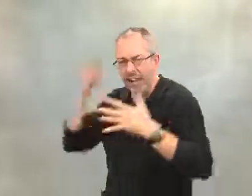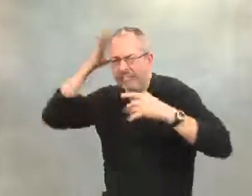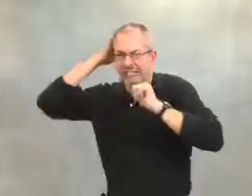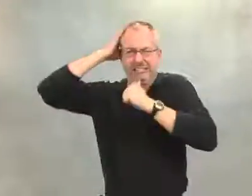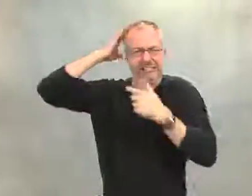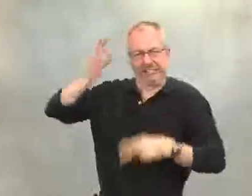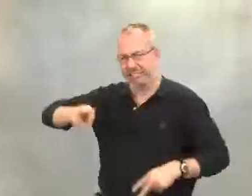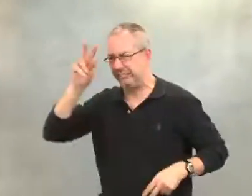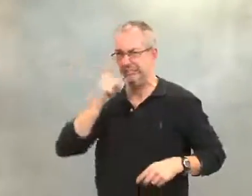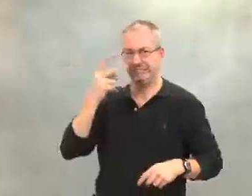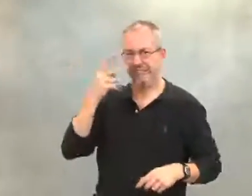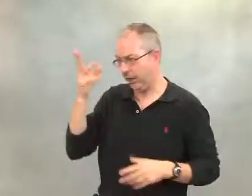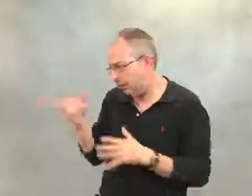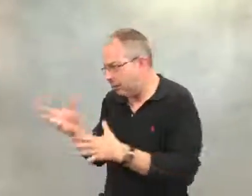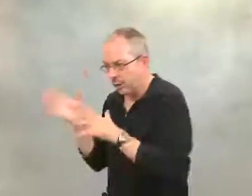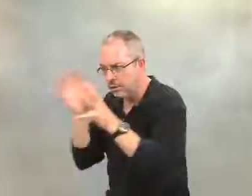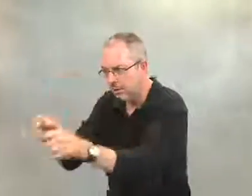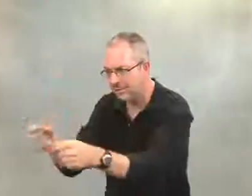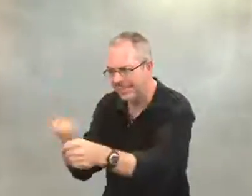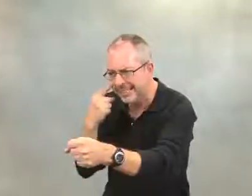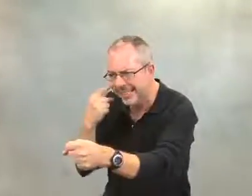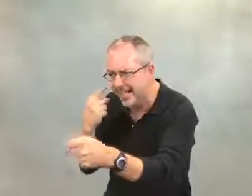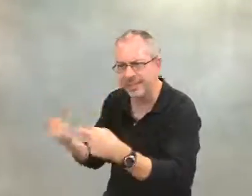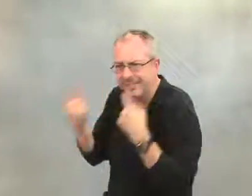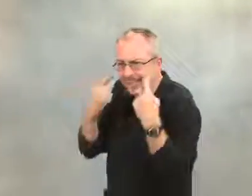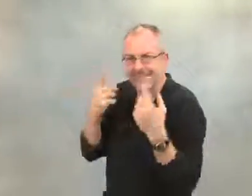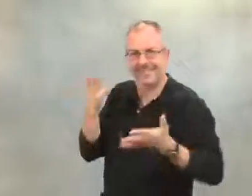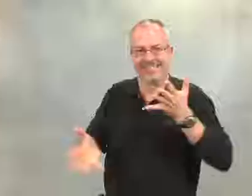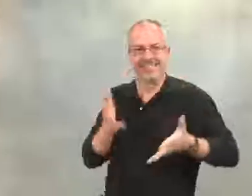and my head hurt, and I said, "The idiot should have watched out!"